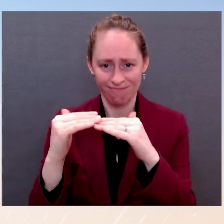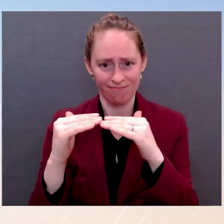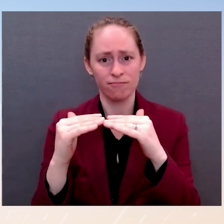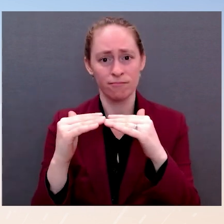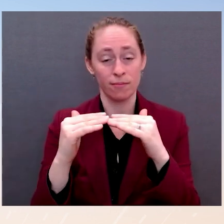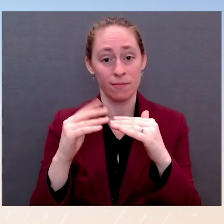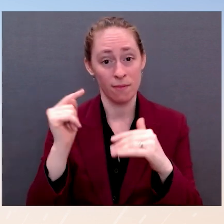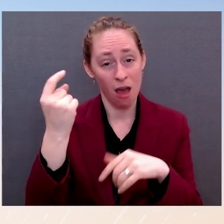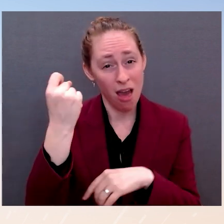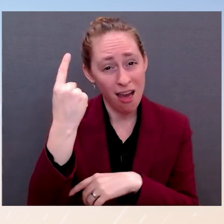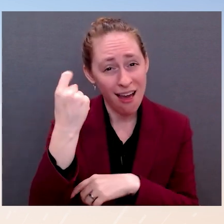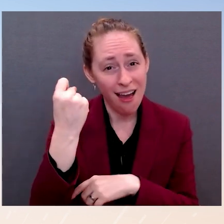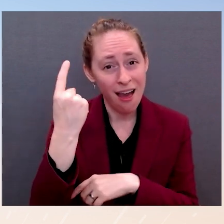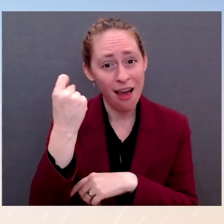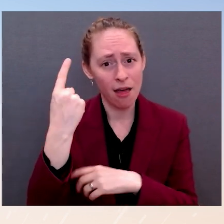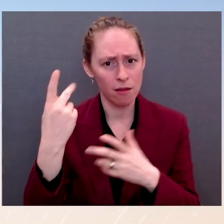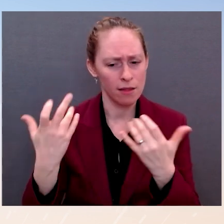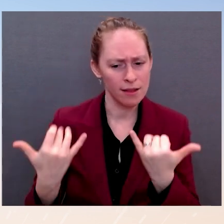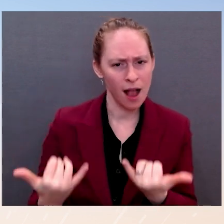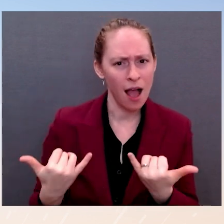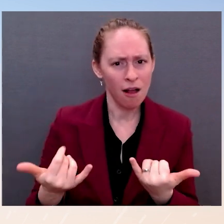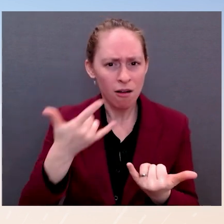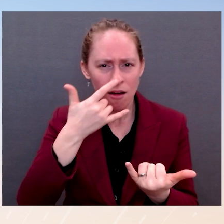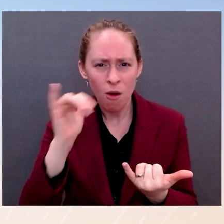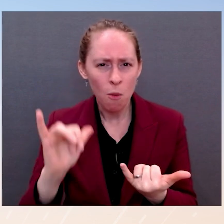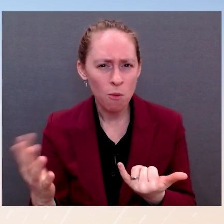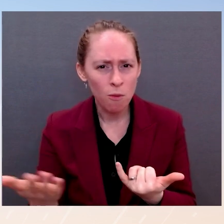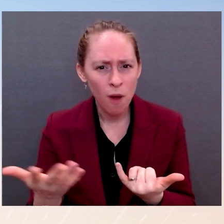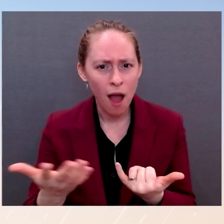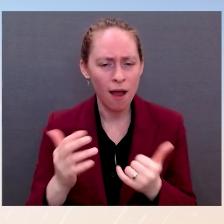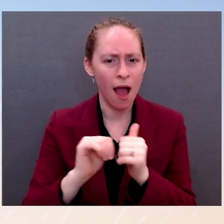ways to pave way for the next generation,